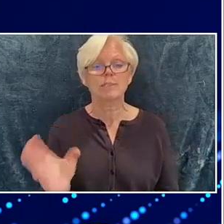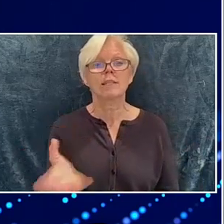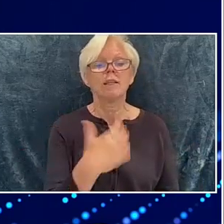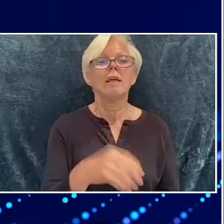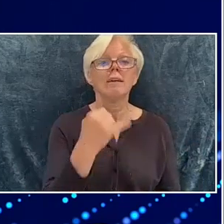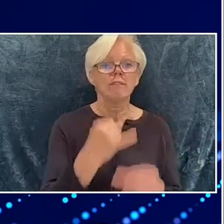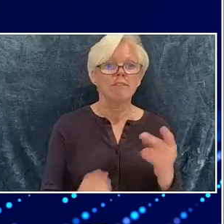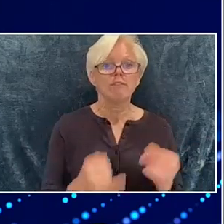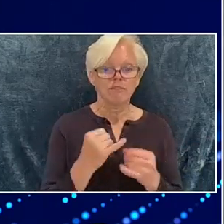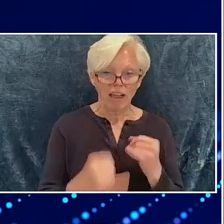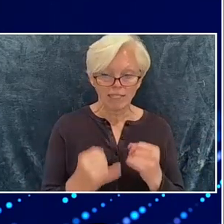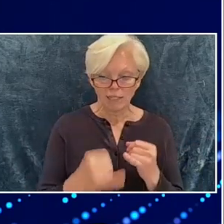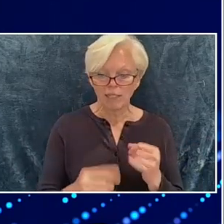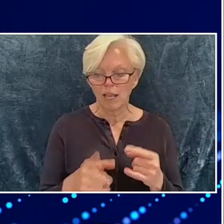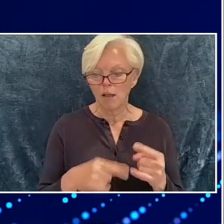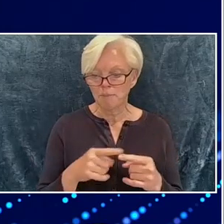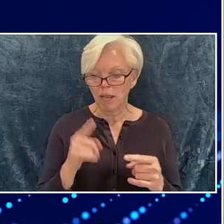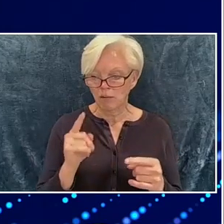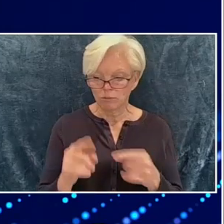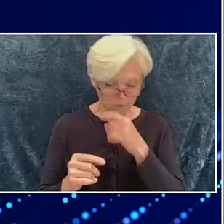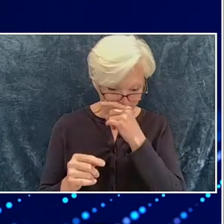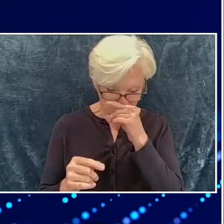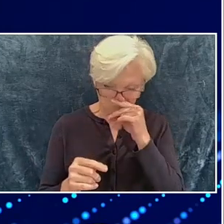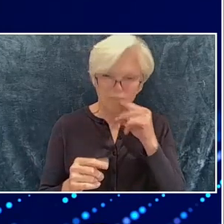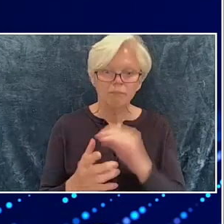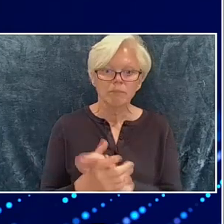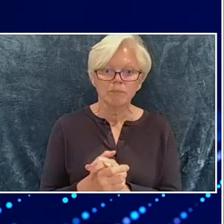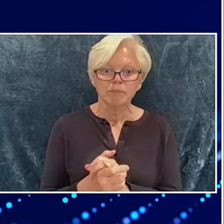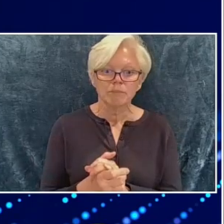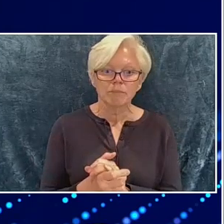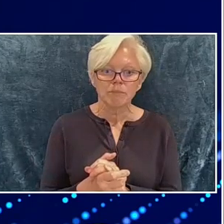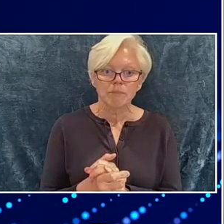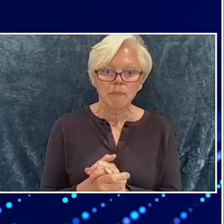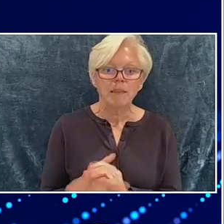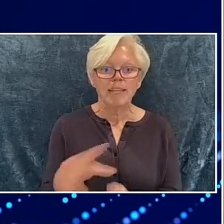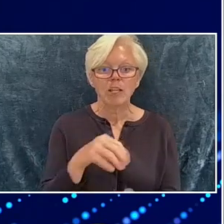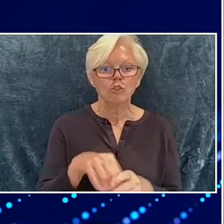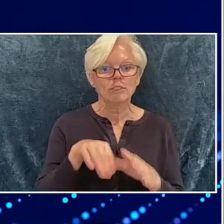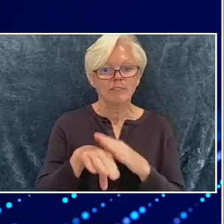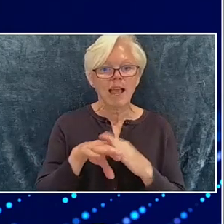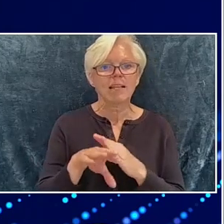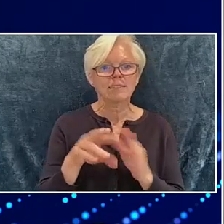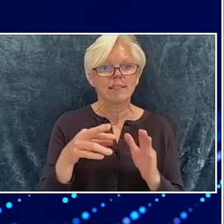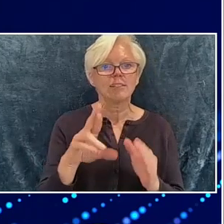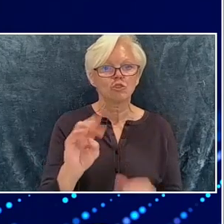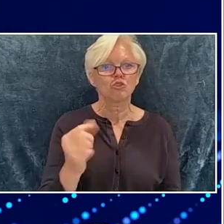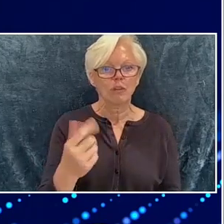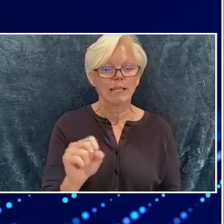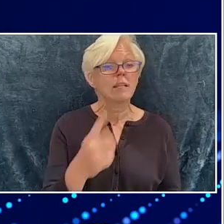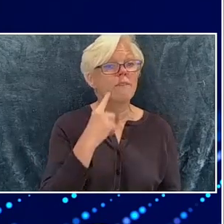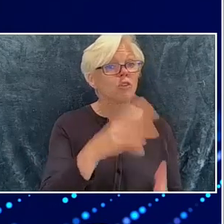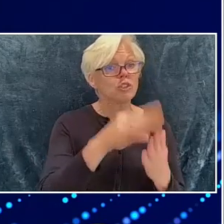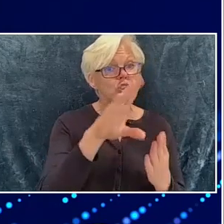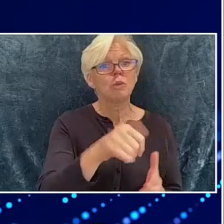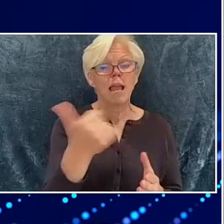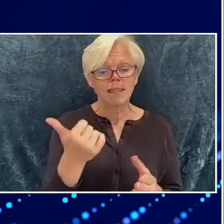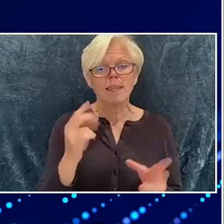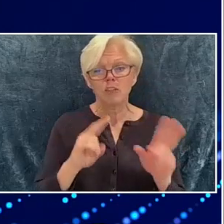to the inclusive access regulations you know, from the- the students and other folks that we've heard from have clearly